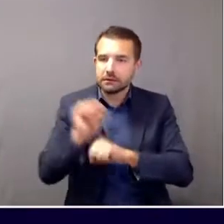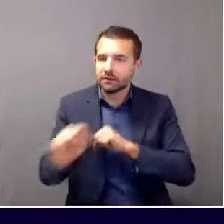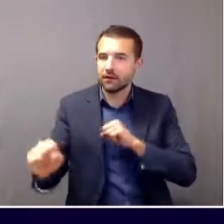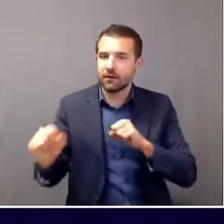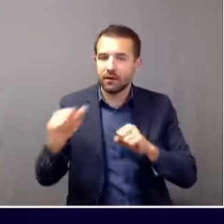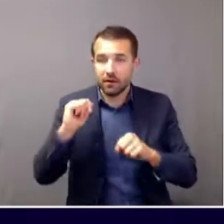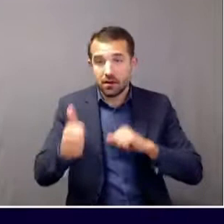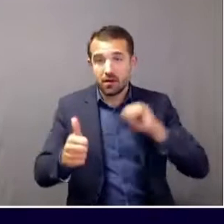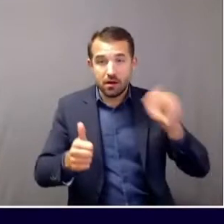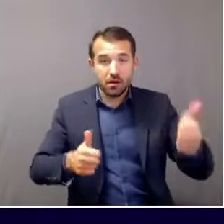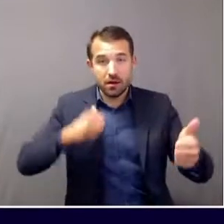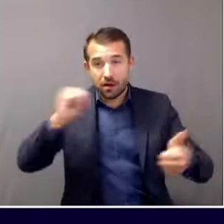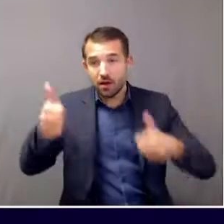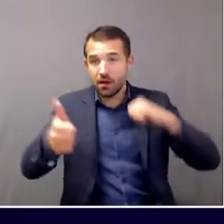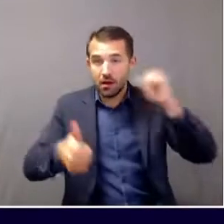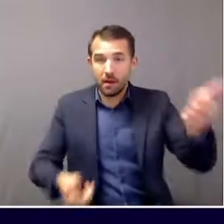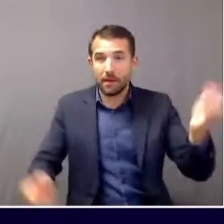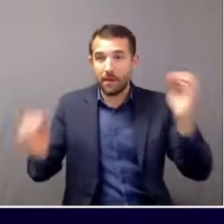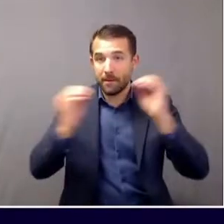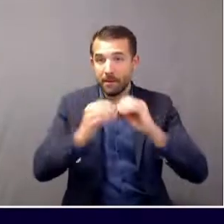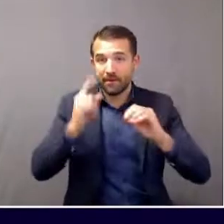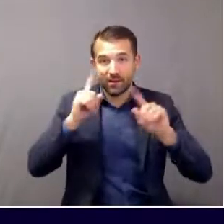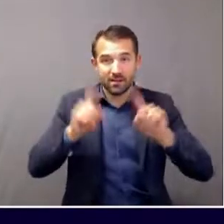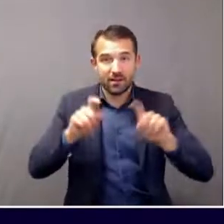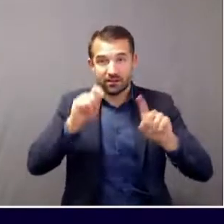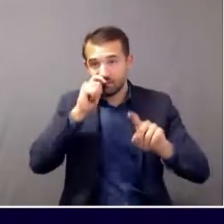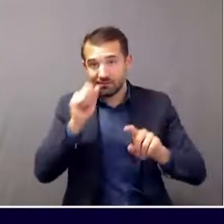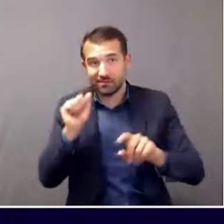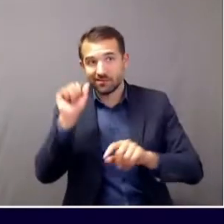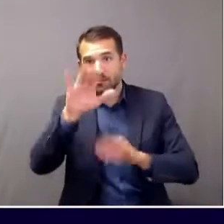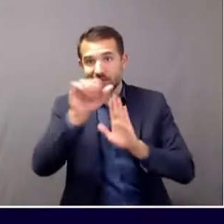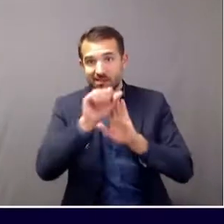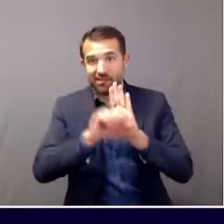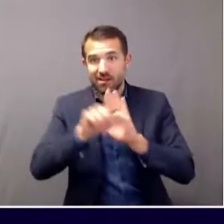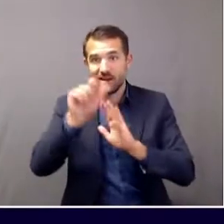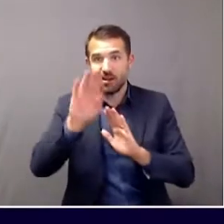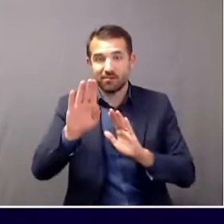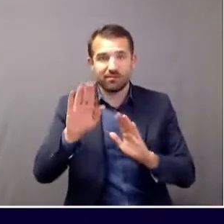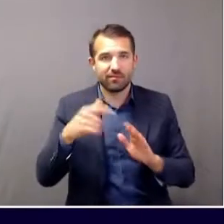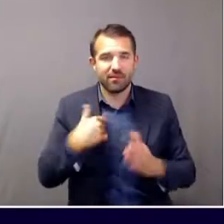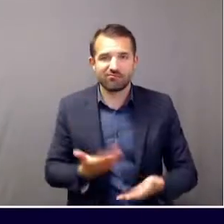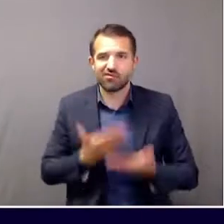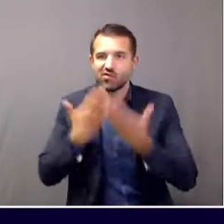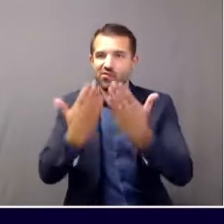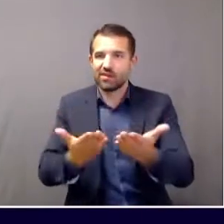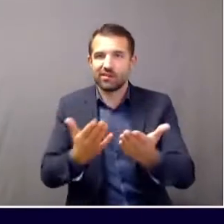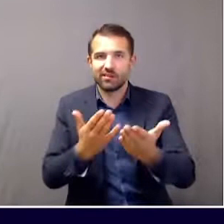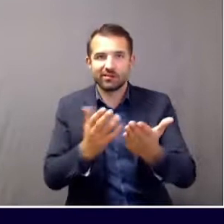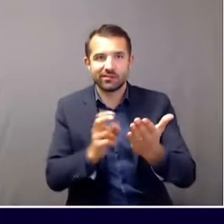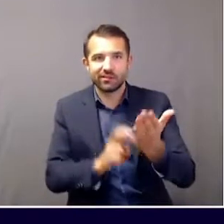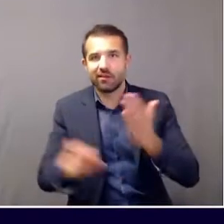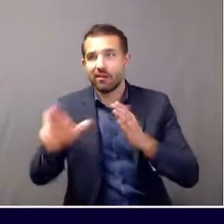we maintain the recommendation that if you are traveling to his